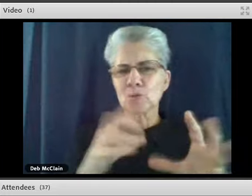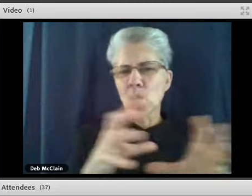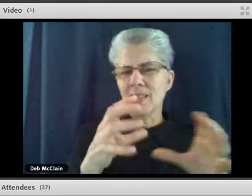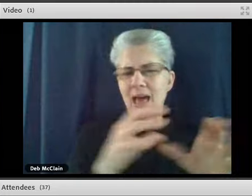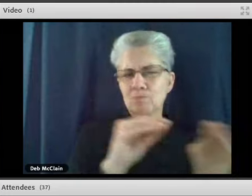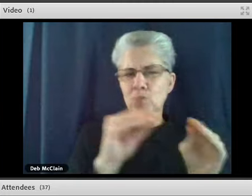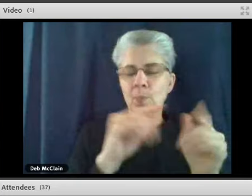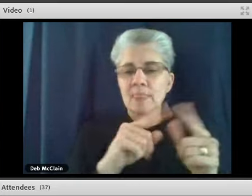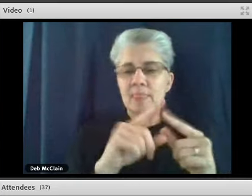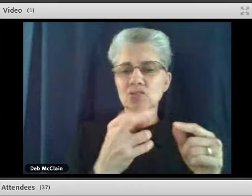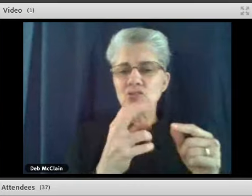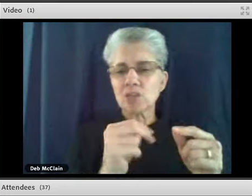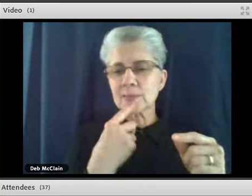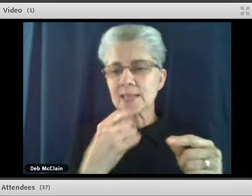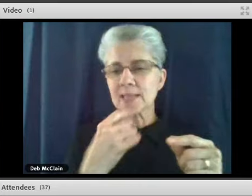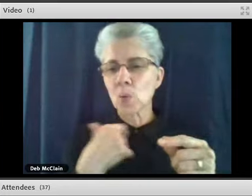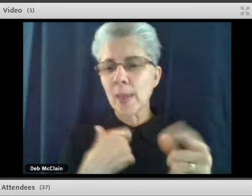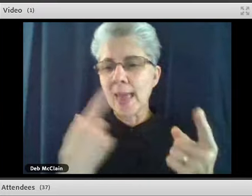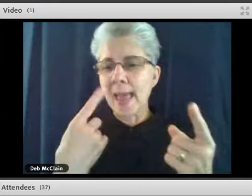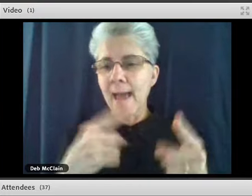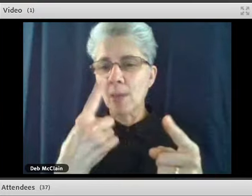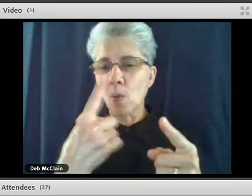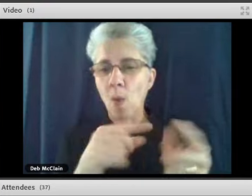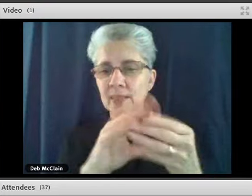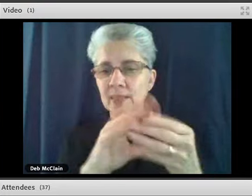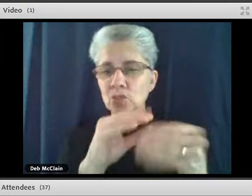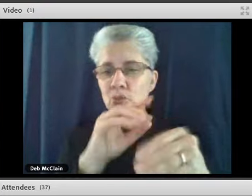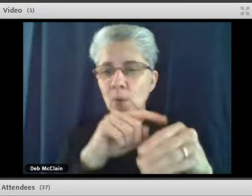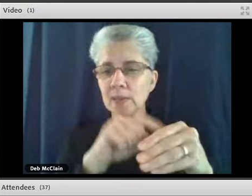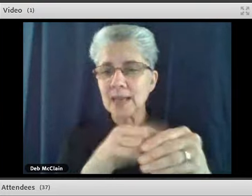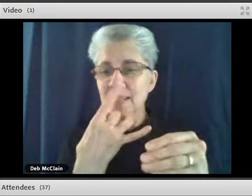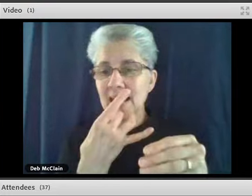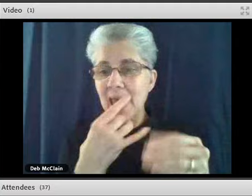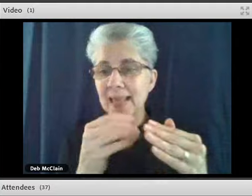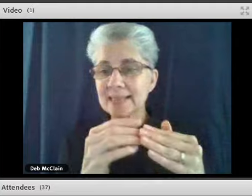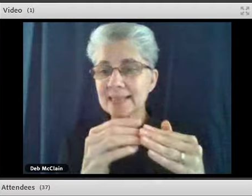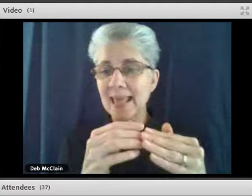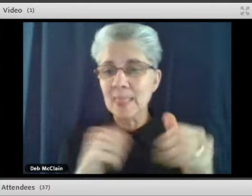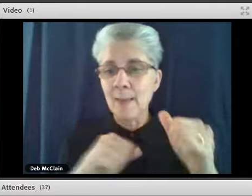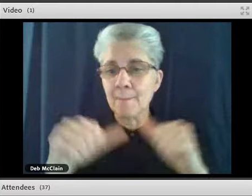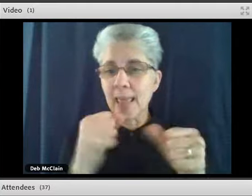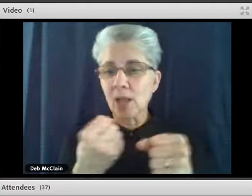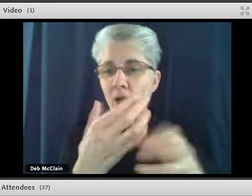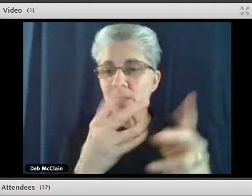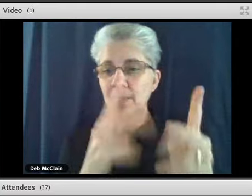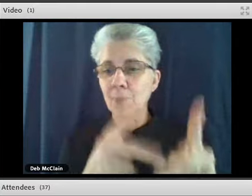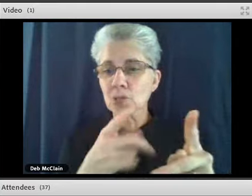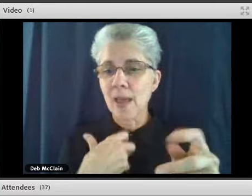I don't do a lot of movement. And then, Sharon says that "We had it happen at one of the story times, where the lights in the play